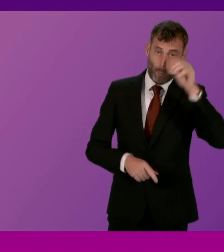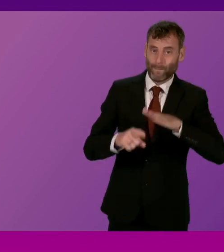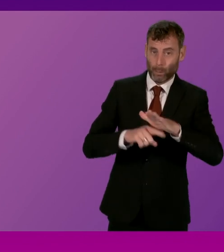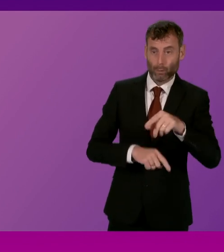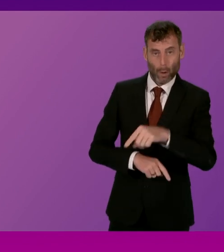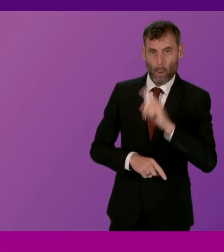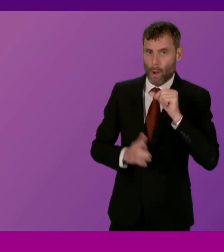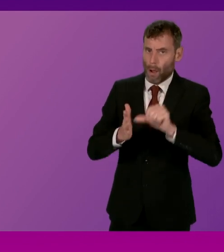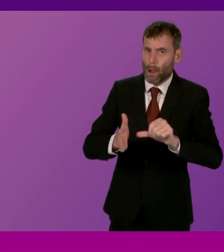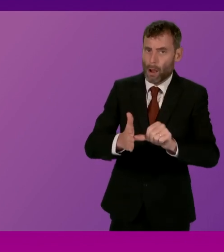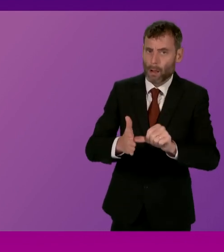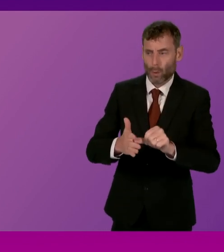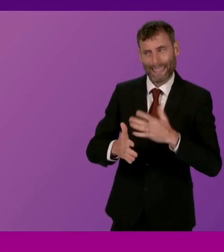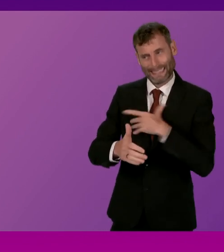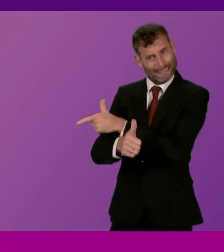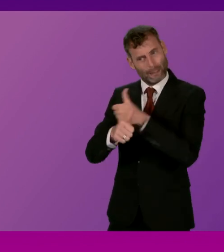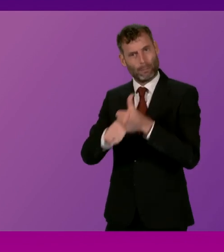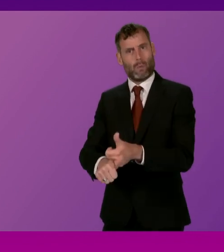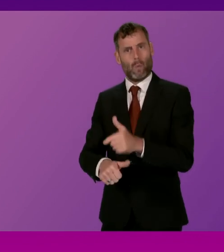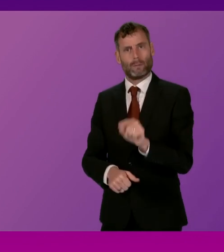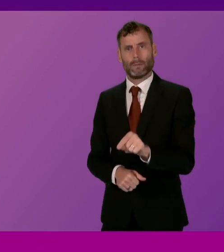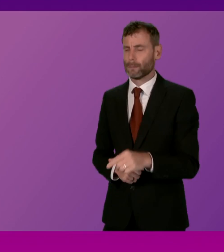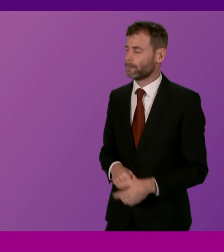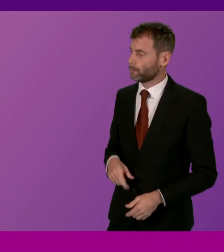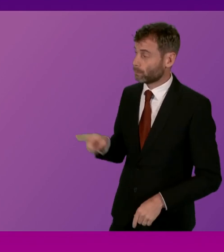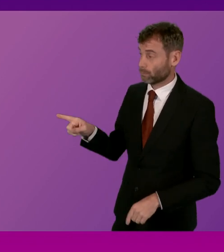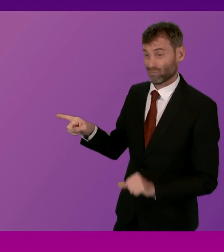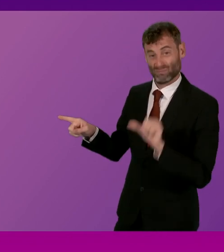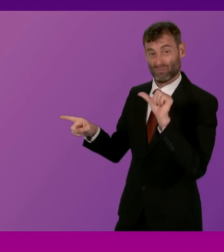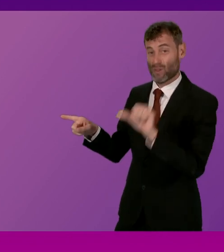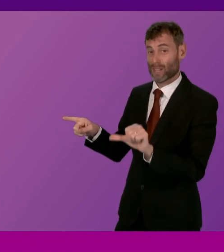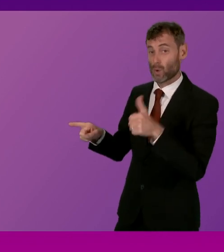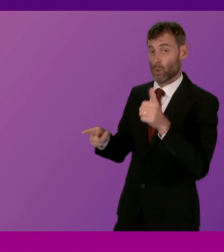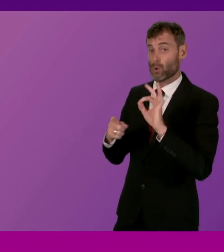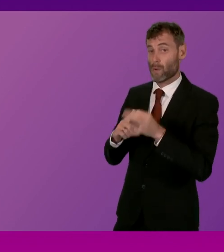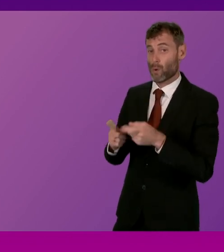Yes, I can do that. Michelle Thomson makes some important points in her question.